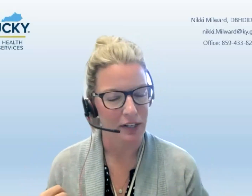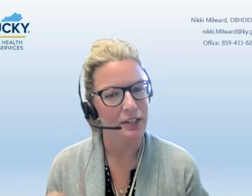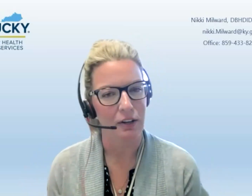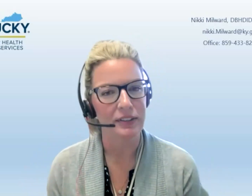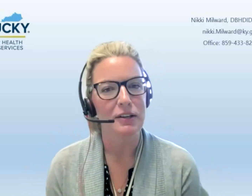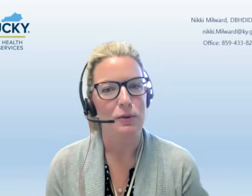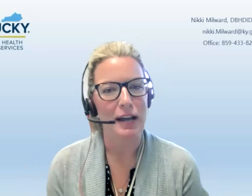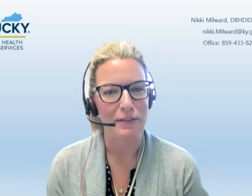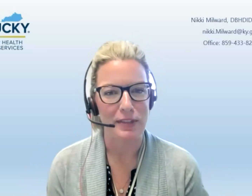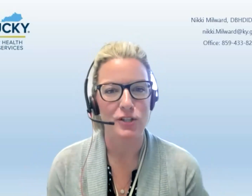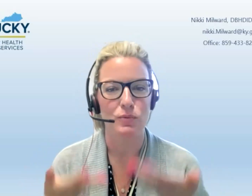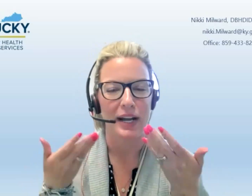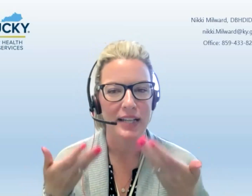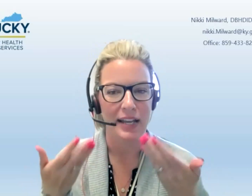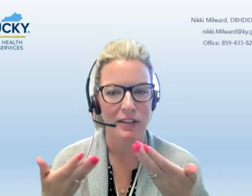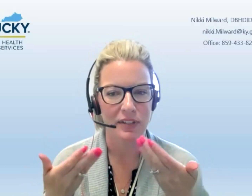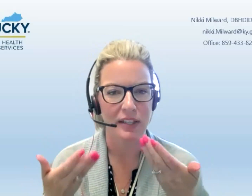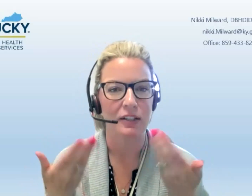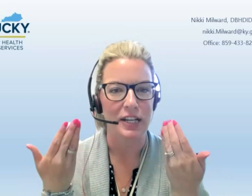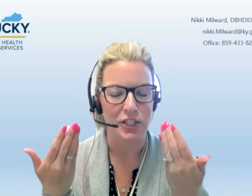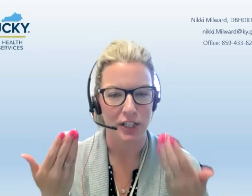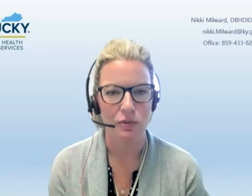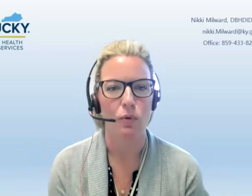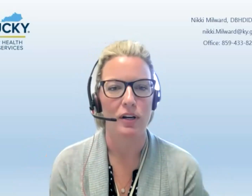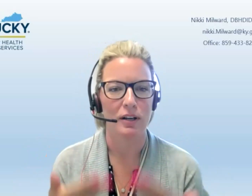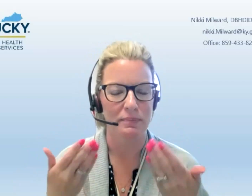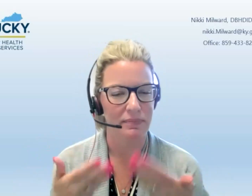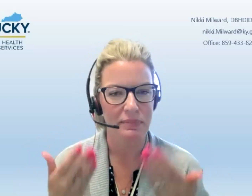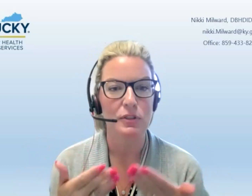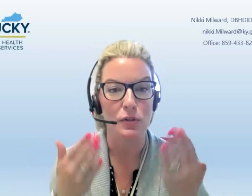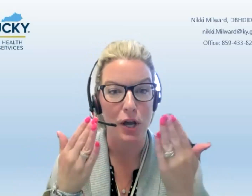INTO OUR MOUTH OR OUR NOSE, BUT OUR SKIN, IT HASN'T REALLY SHOWN TO BE A